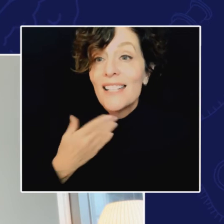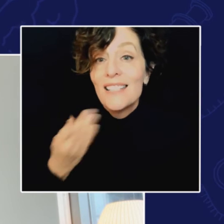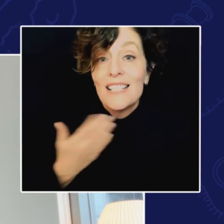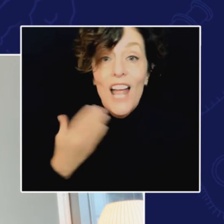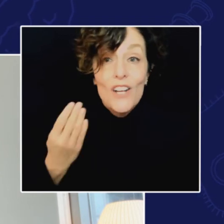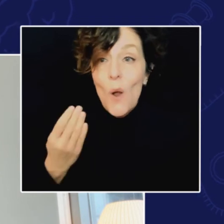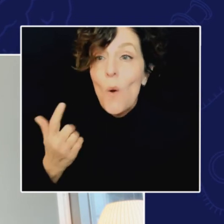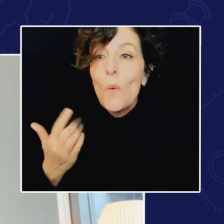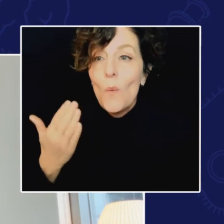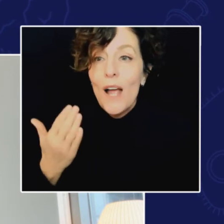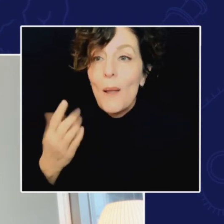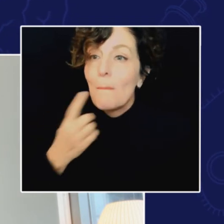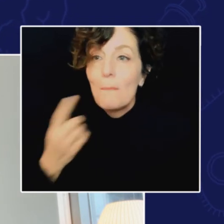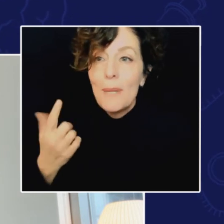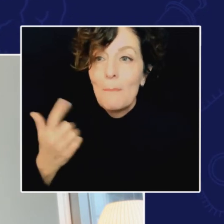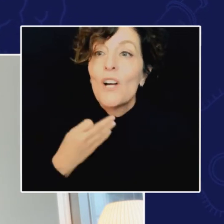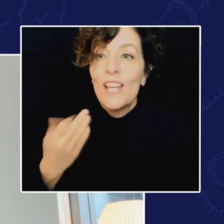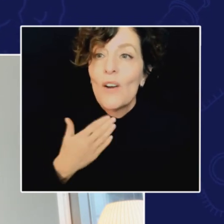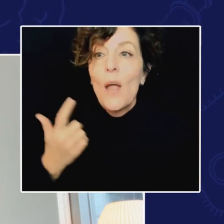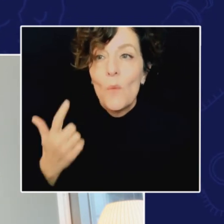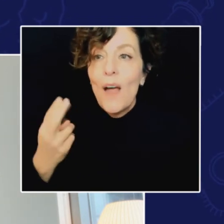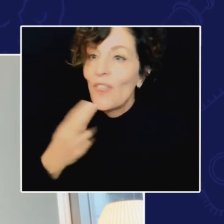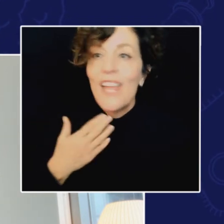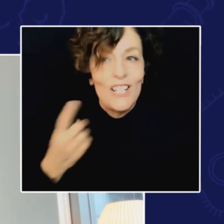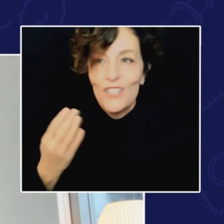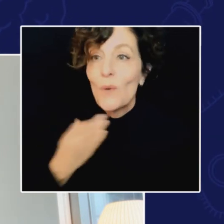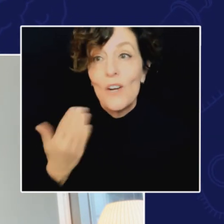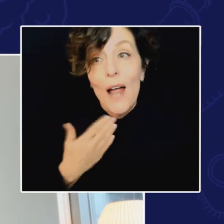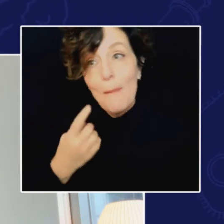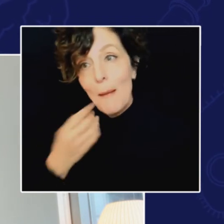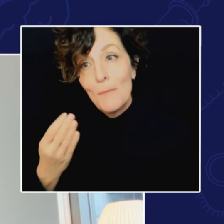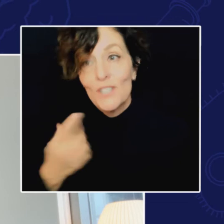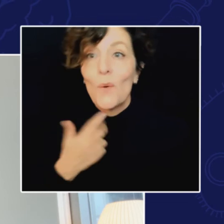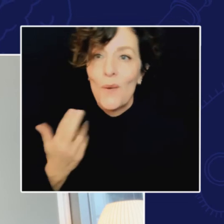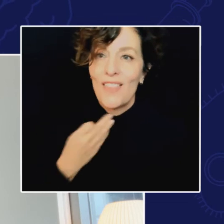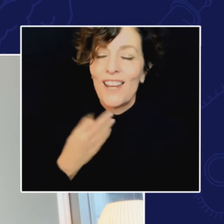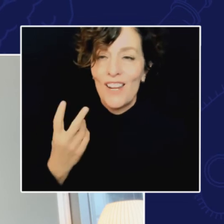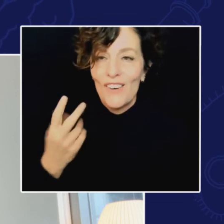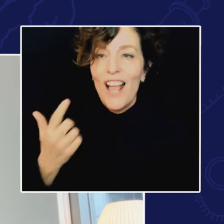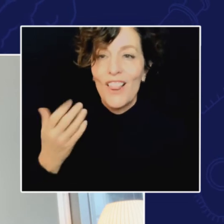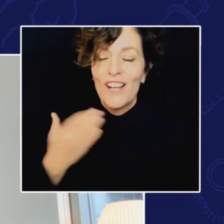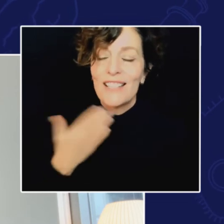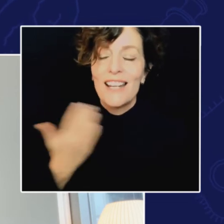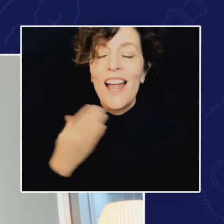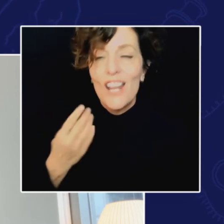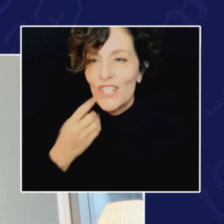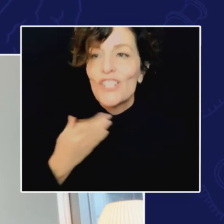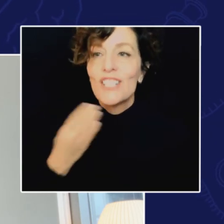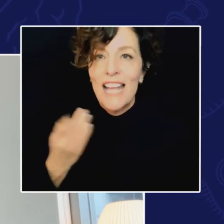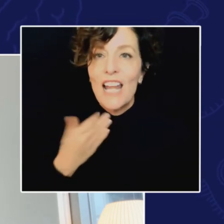I know how -- what people hear and what they don't hear. And then I'm a person with hearing loss, and I understand how all